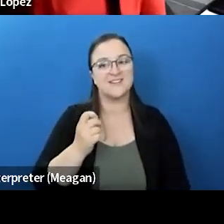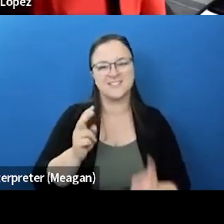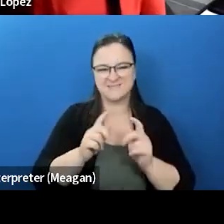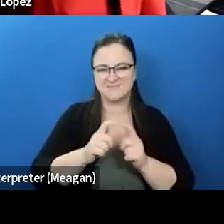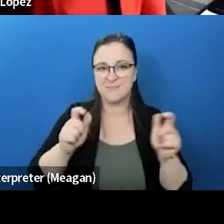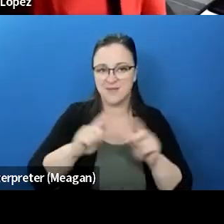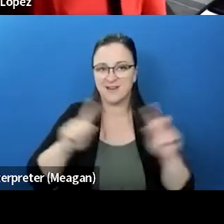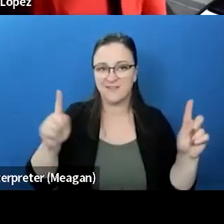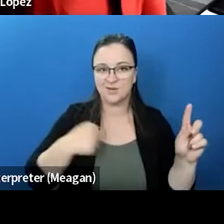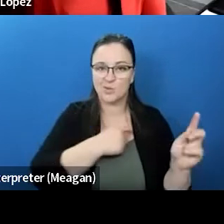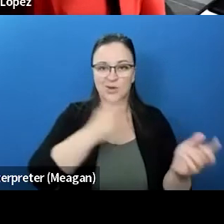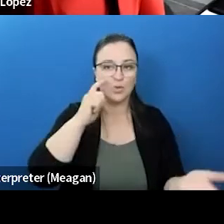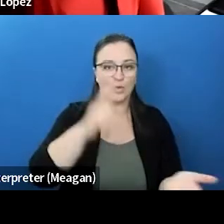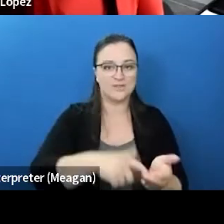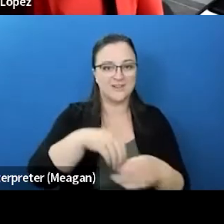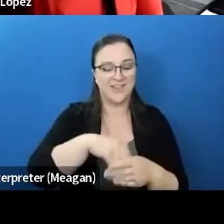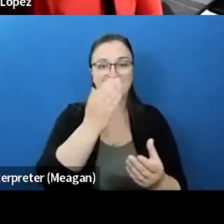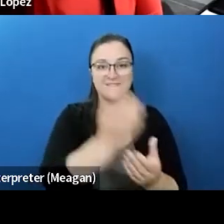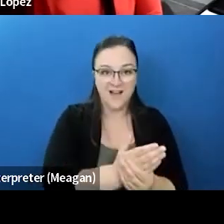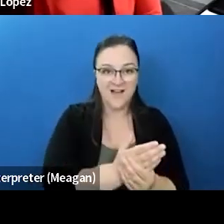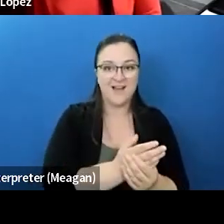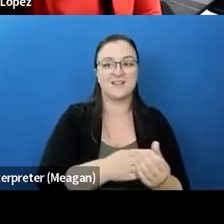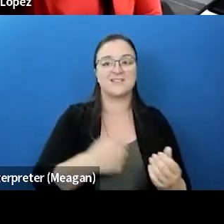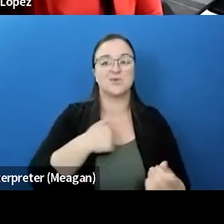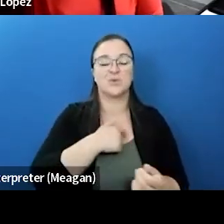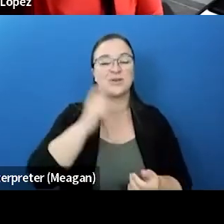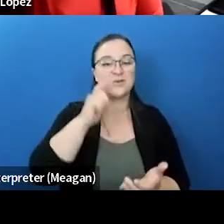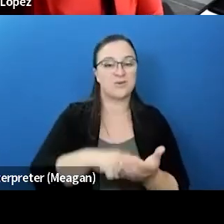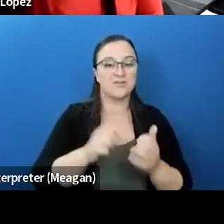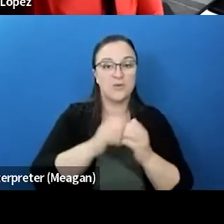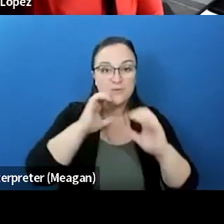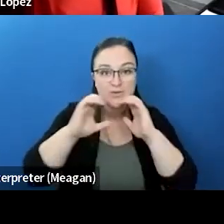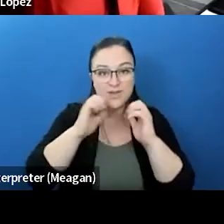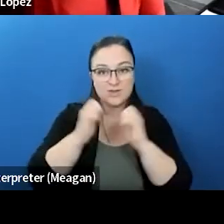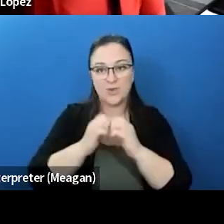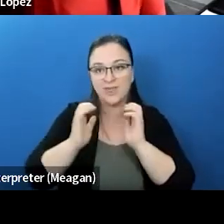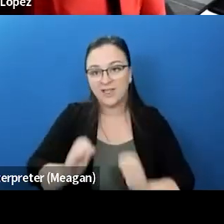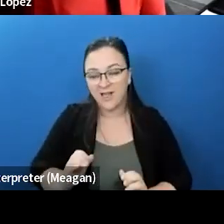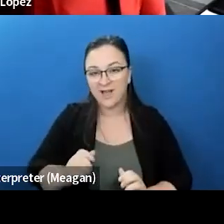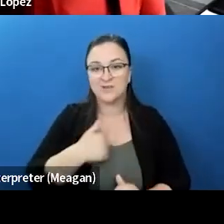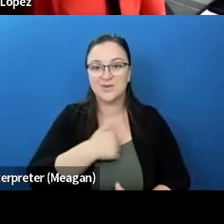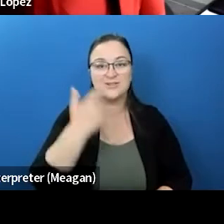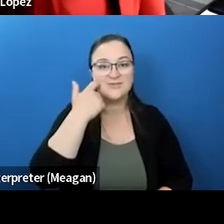we're seeing it in our files. We're seeing it in communication with our clients. We recently went through an audit